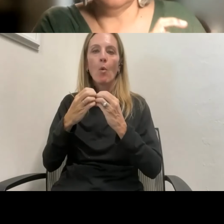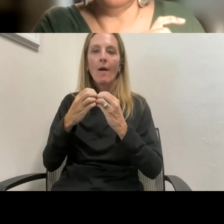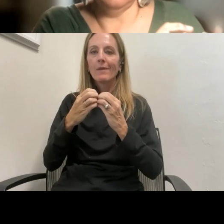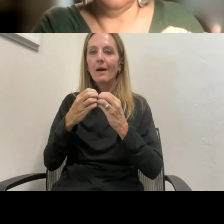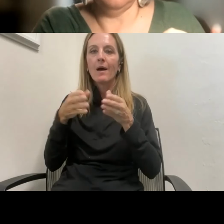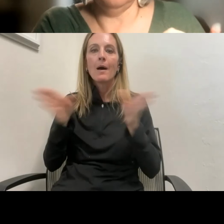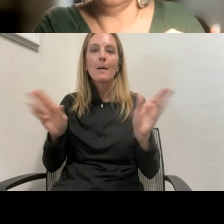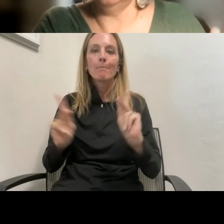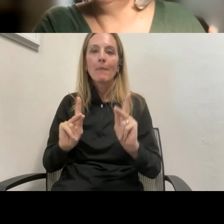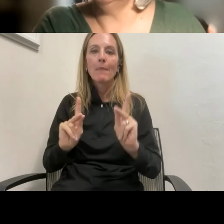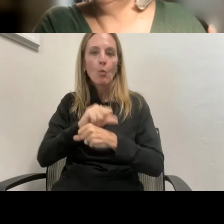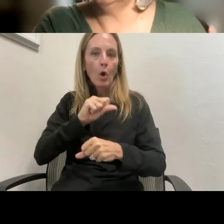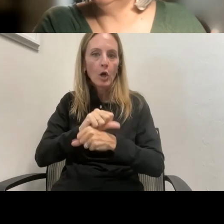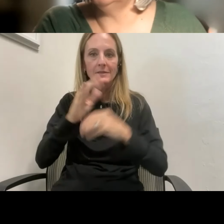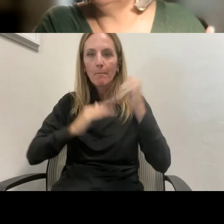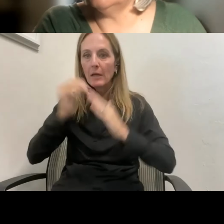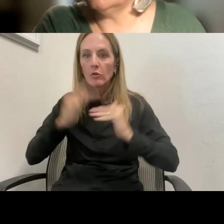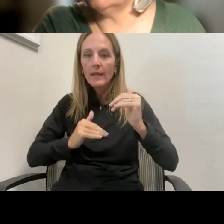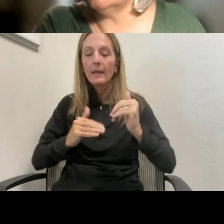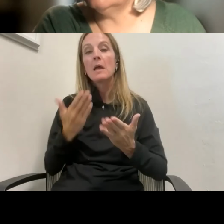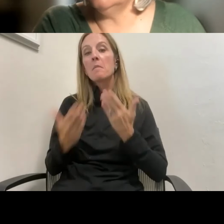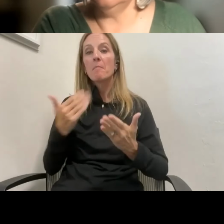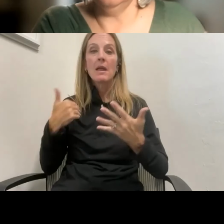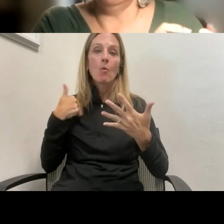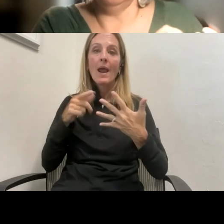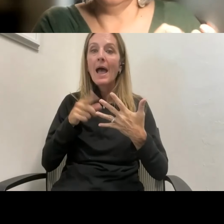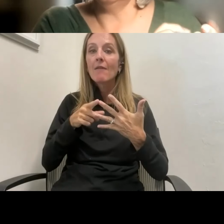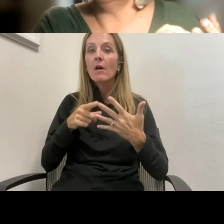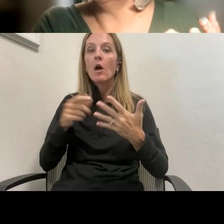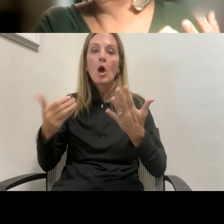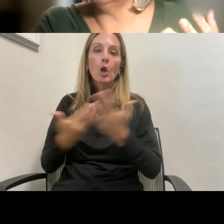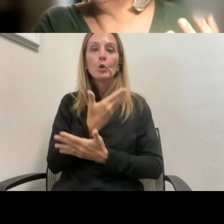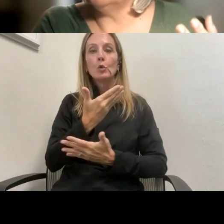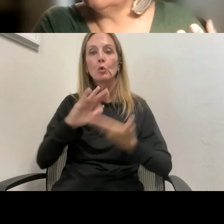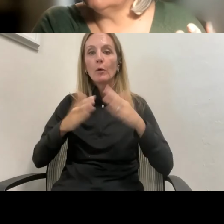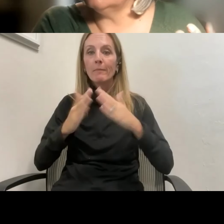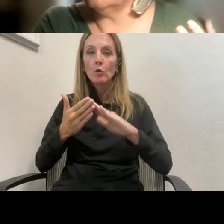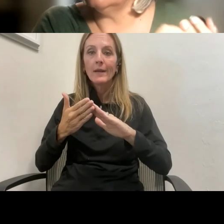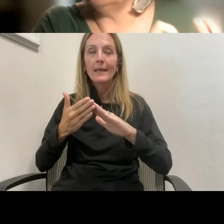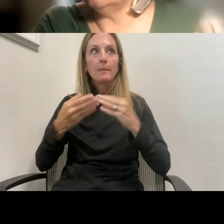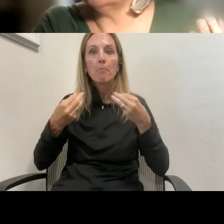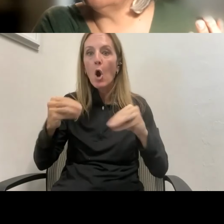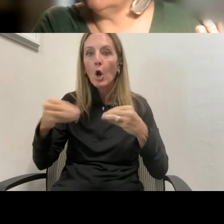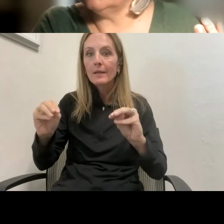we have a new community market, we've done some work around women's healing and men's wellness,